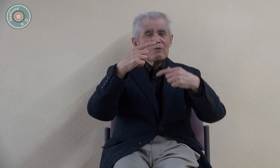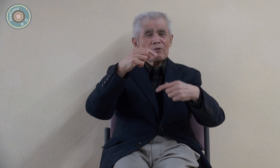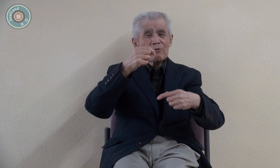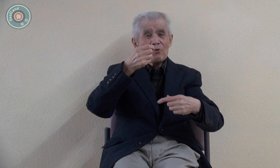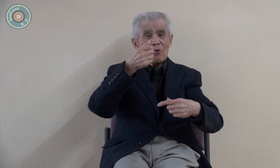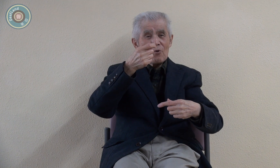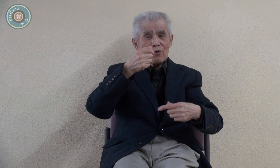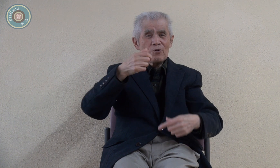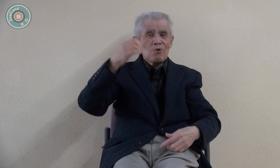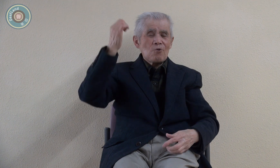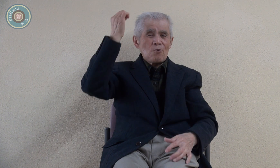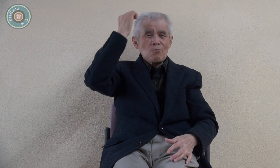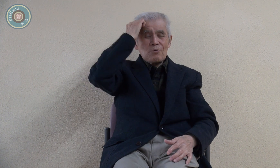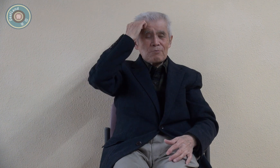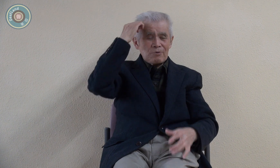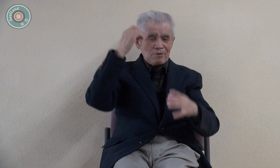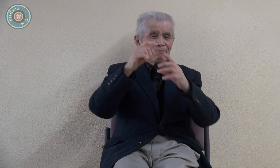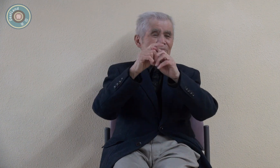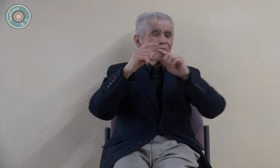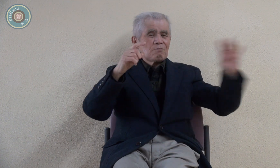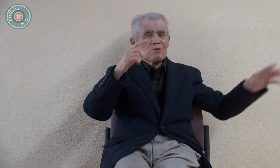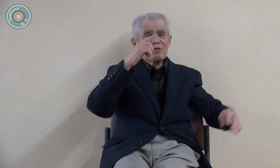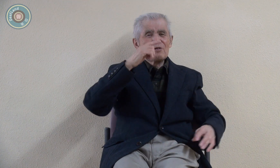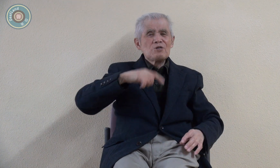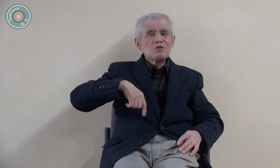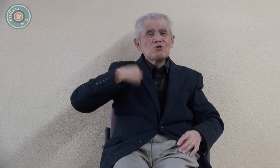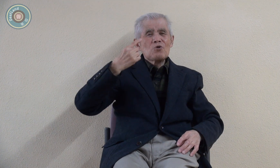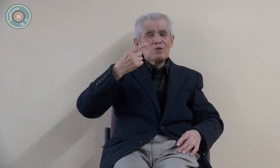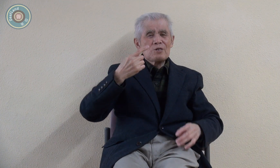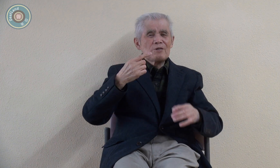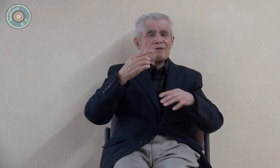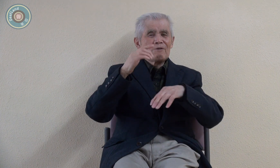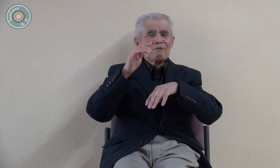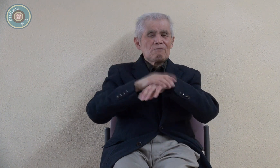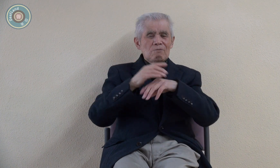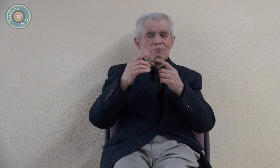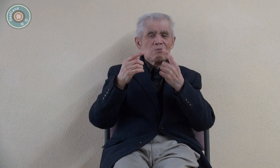Once I learned the way, I went to school by myself